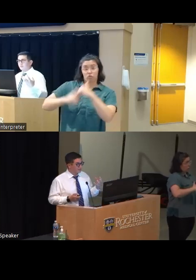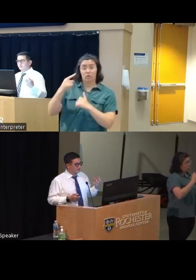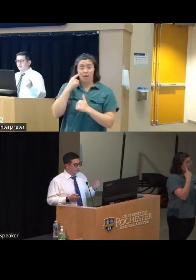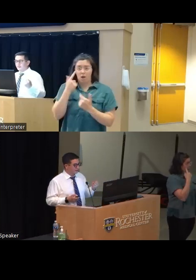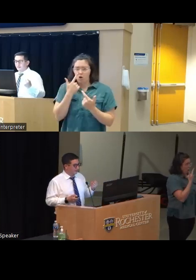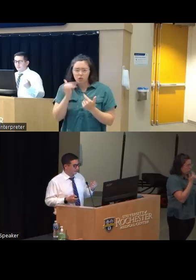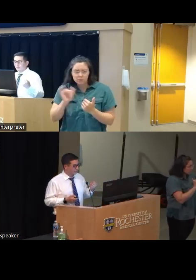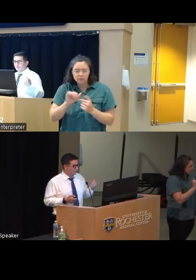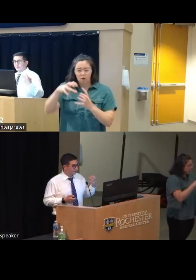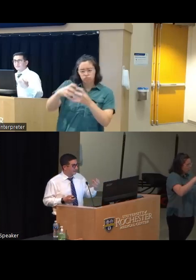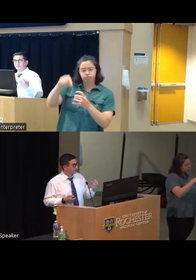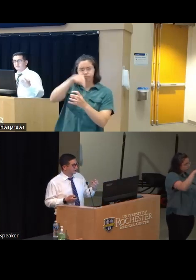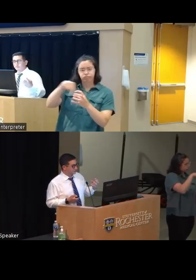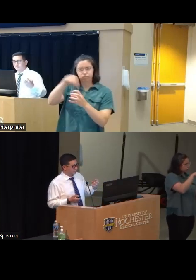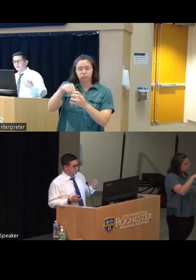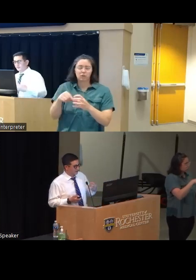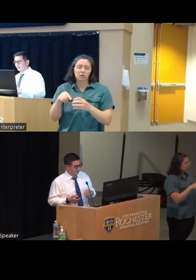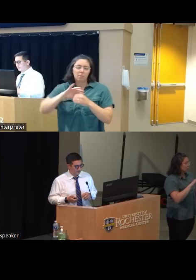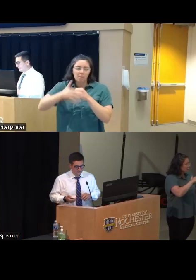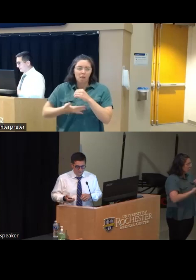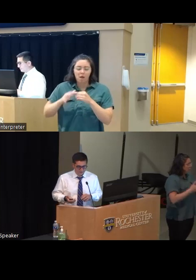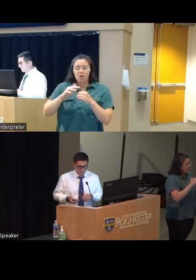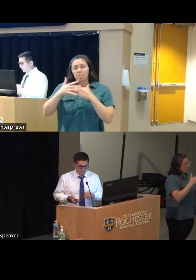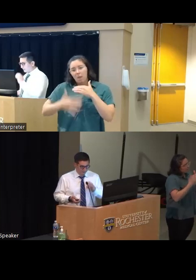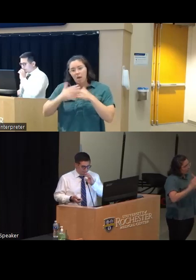eye looks like and what the vasculature looks like and I'll go into that a little bit more